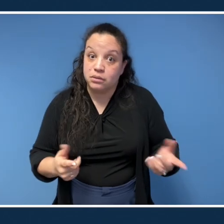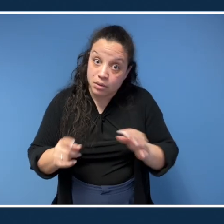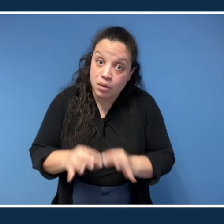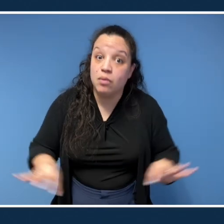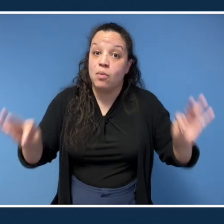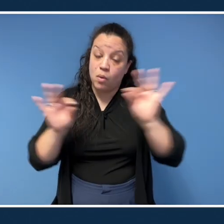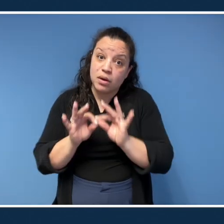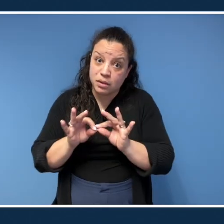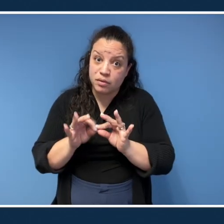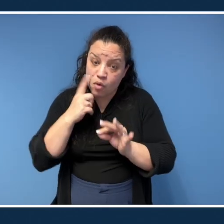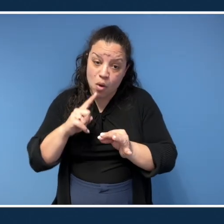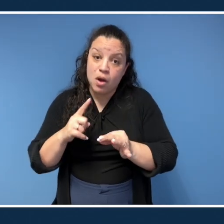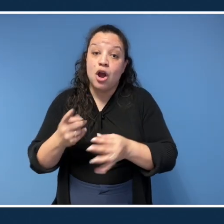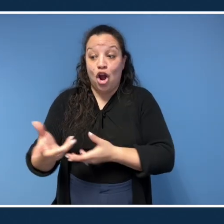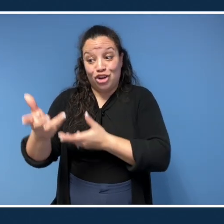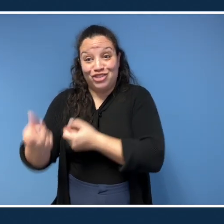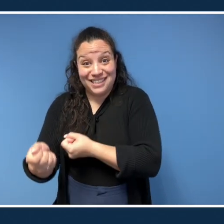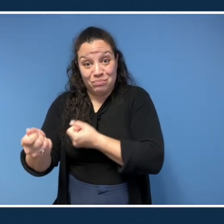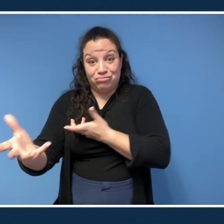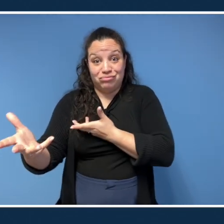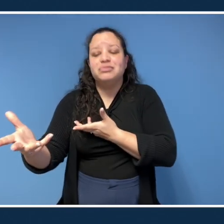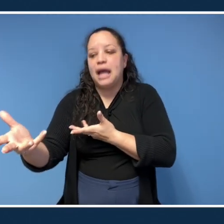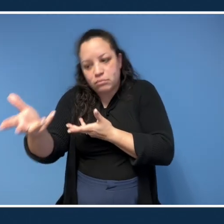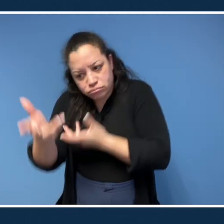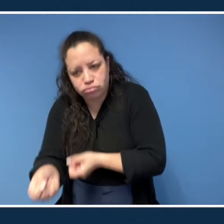more broadly trust within community as well too, for individuals knowing that,